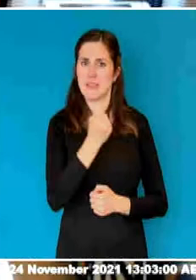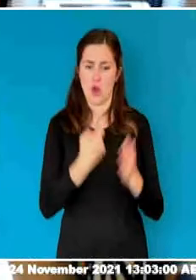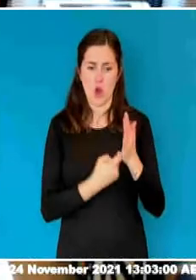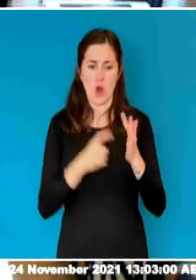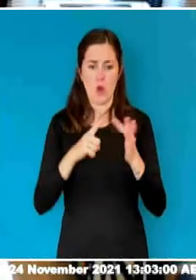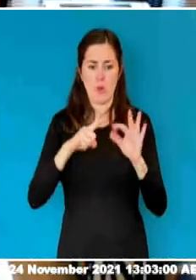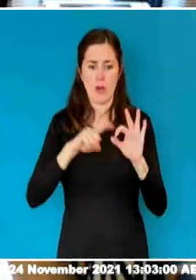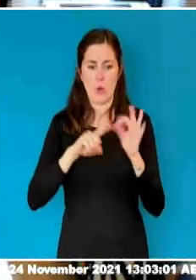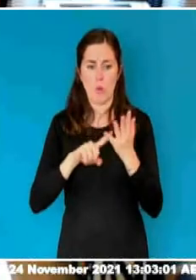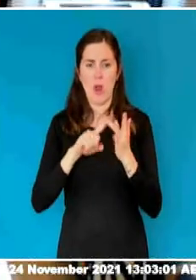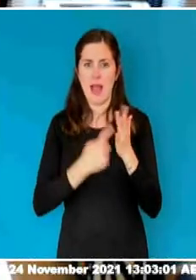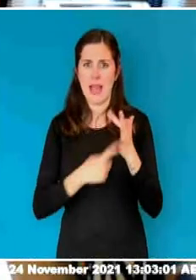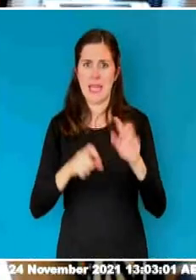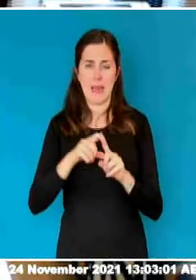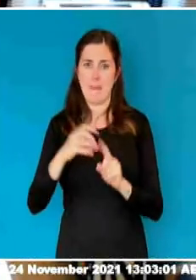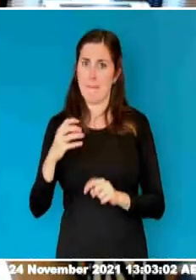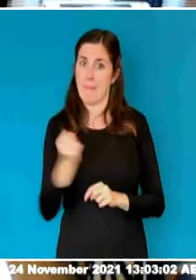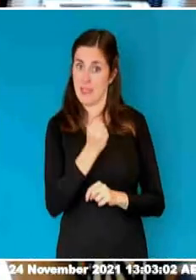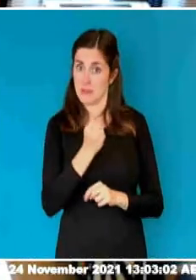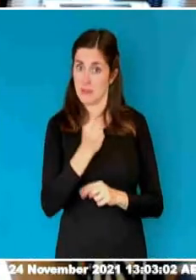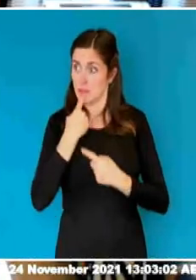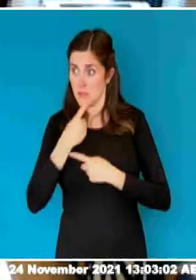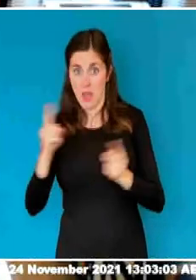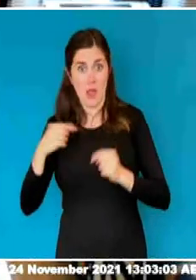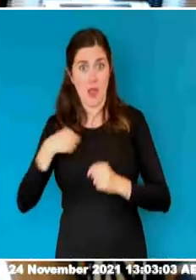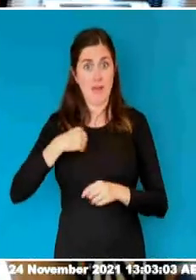medical condition or disability, that it wasn't optional.